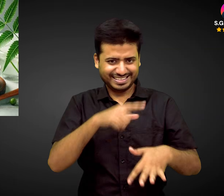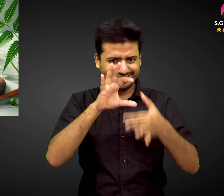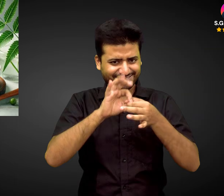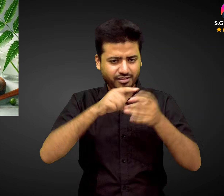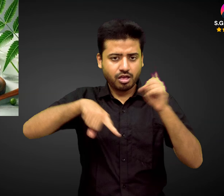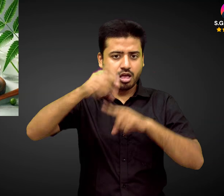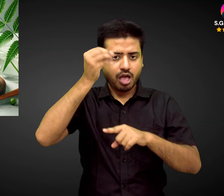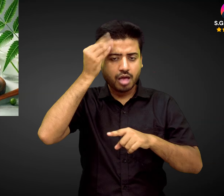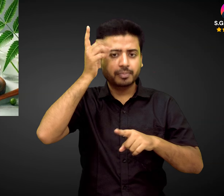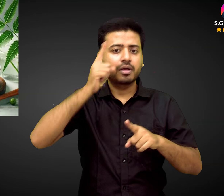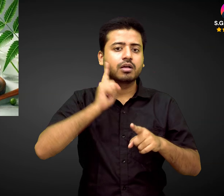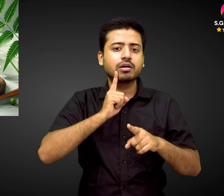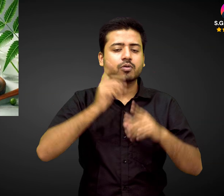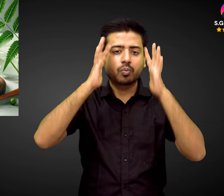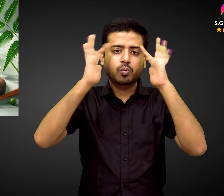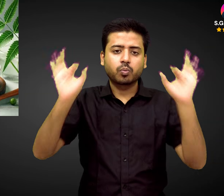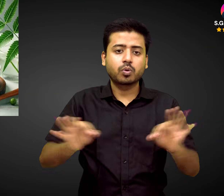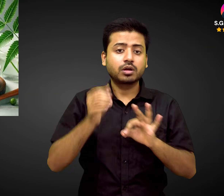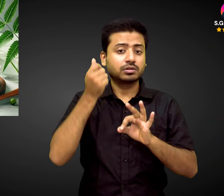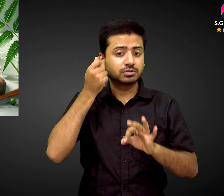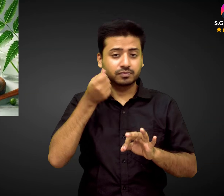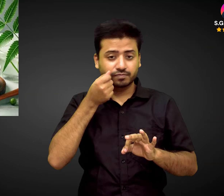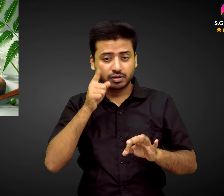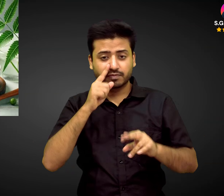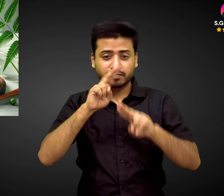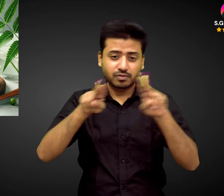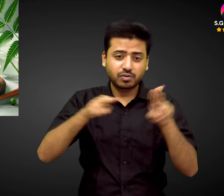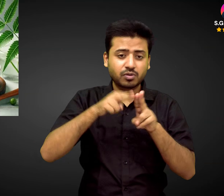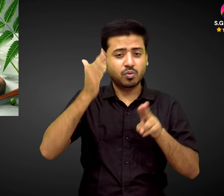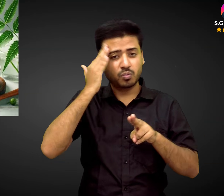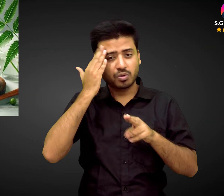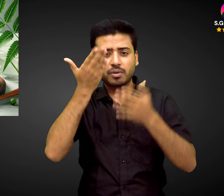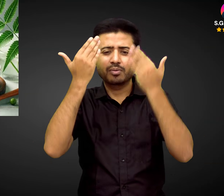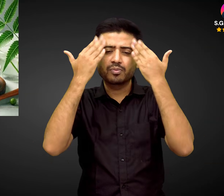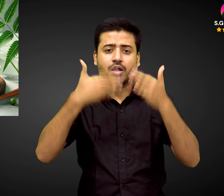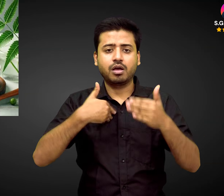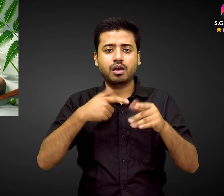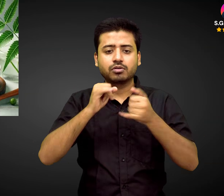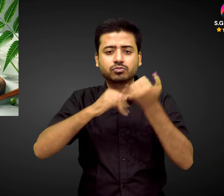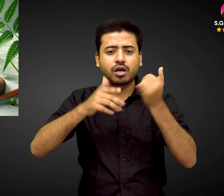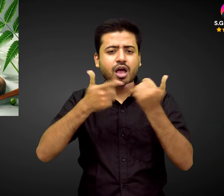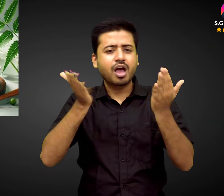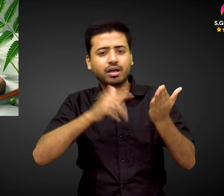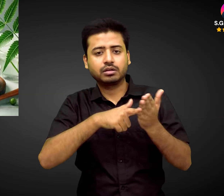is naturally rich in vitamins A, C, and E alongside calming enzymes that drastically